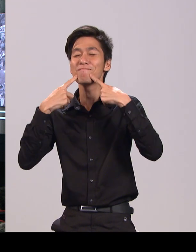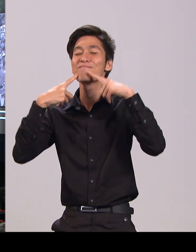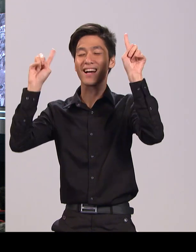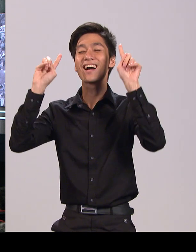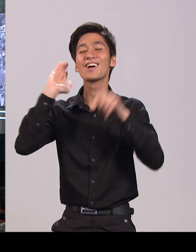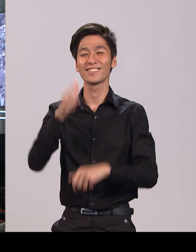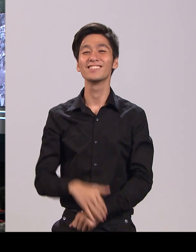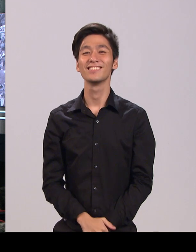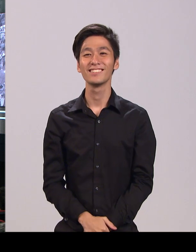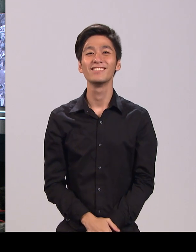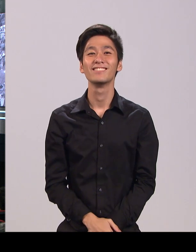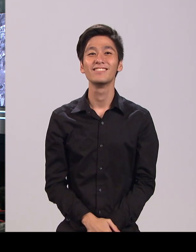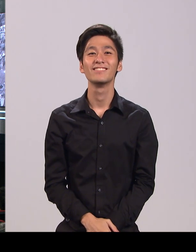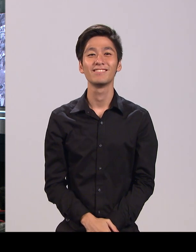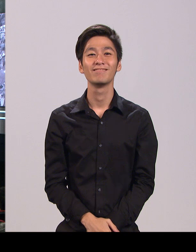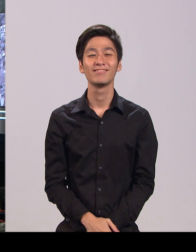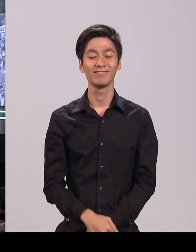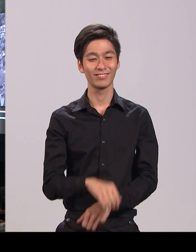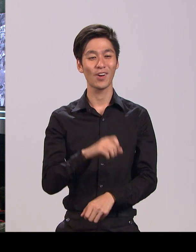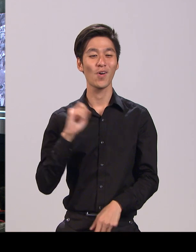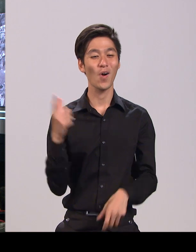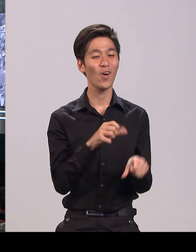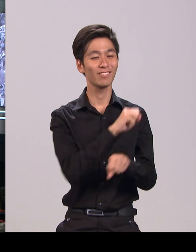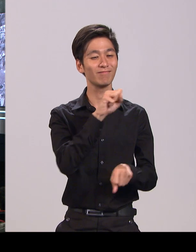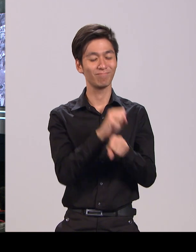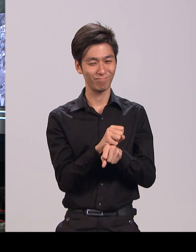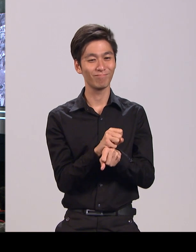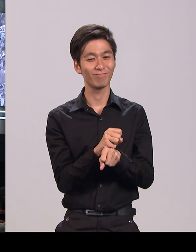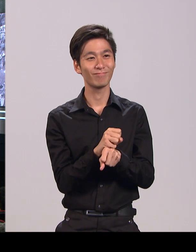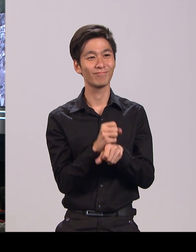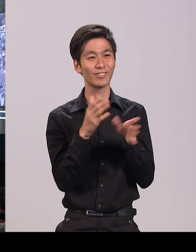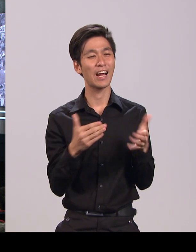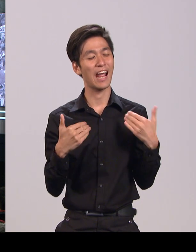We are a nation where every Singaporean has a place, as we saw at the NDP this year.